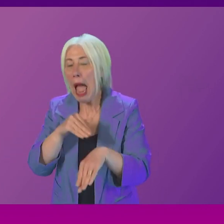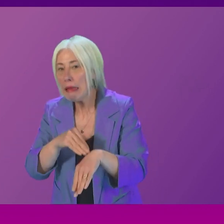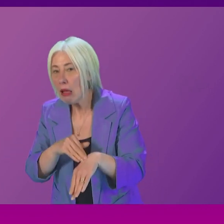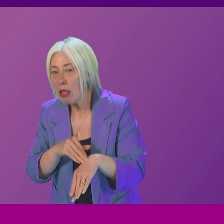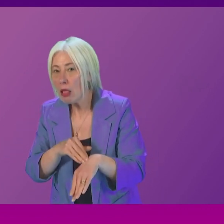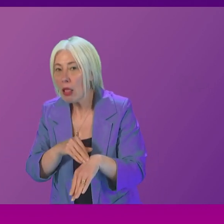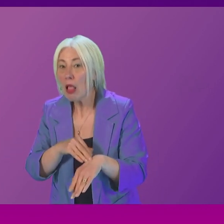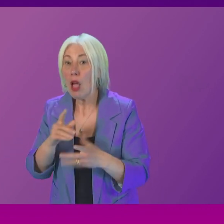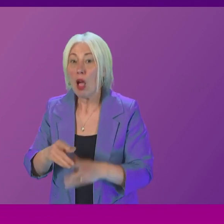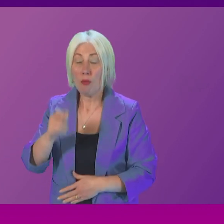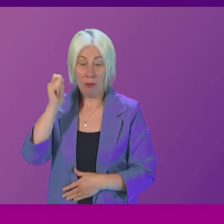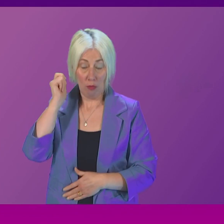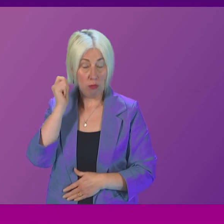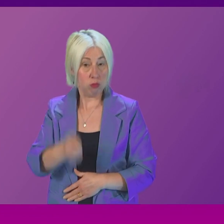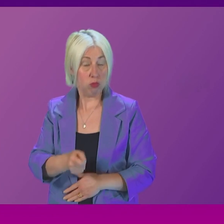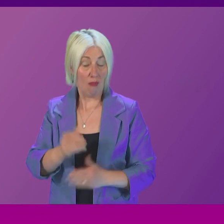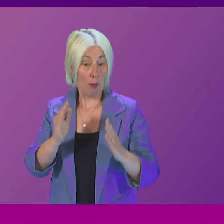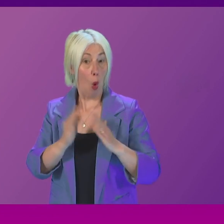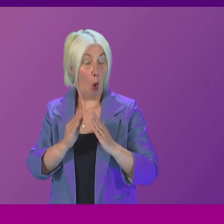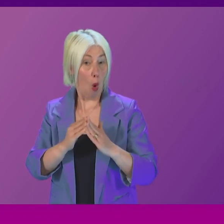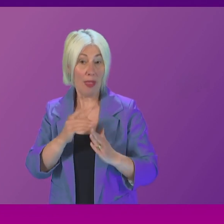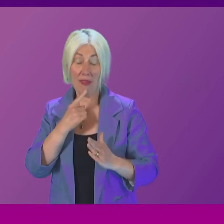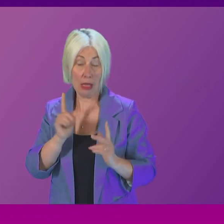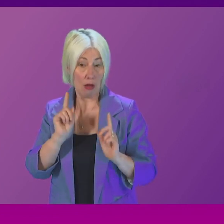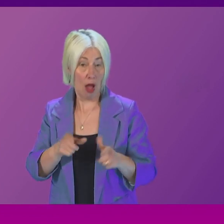Despite notice being served by the existing home and a best interest meeting that agreed